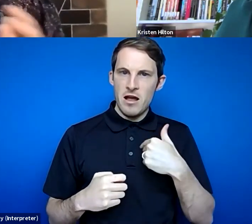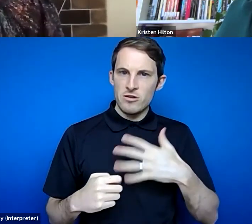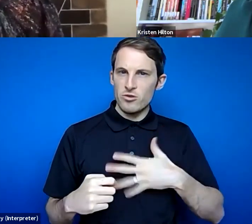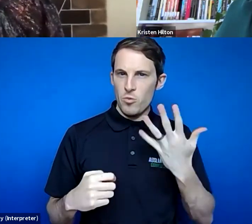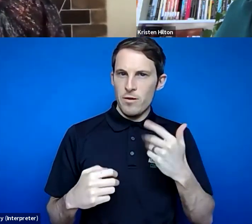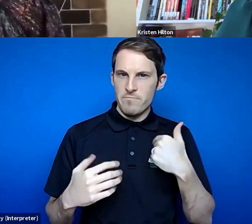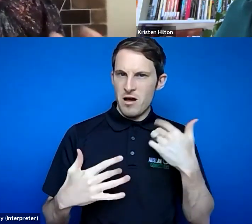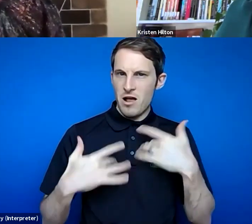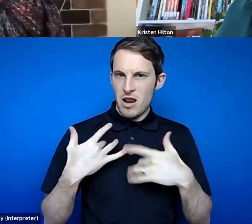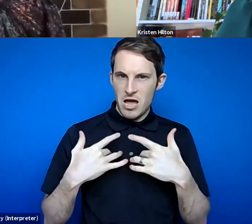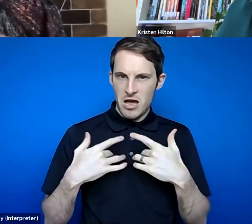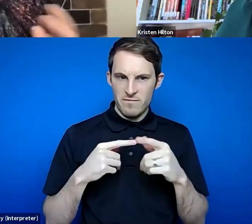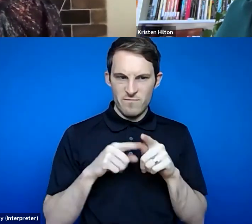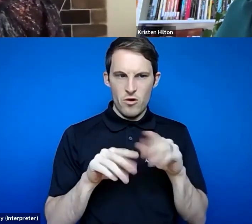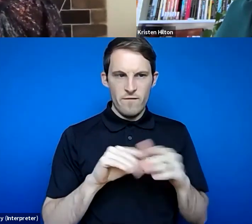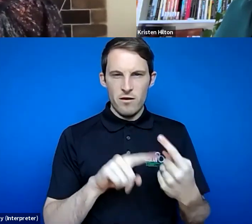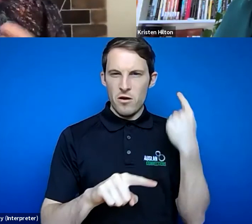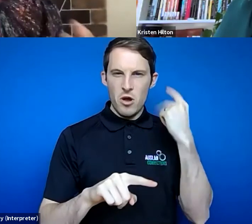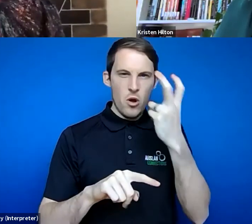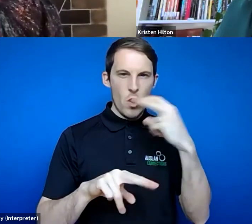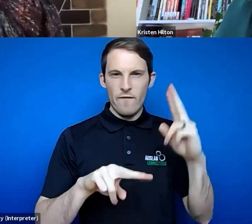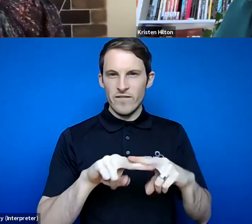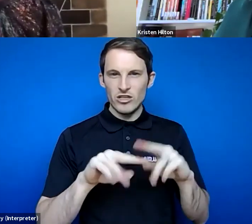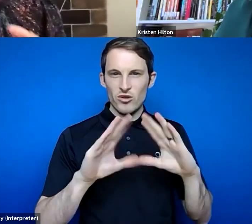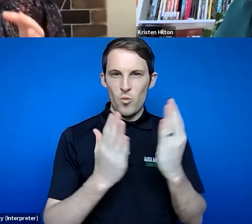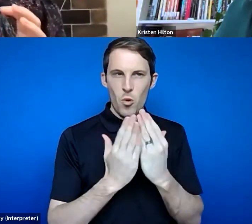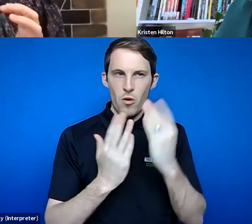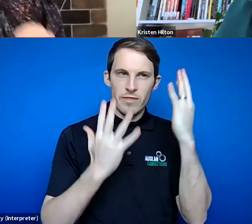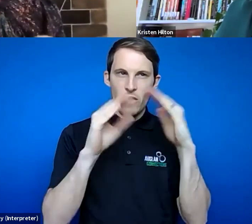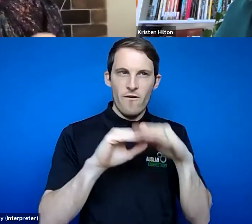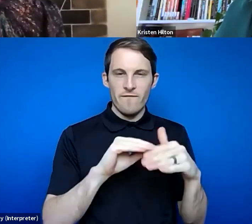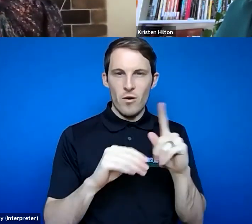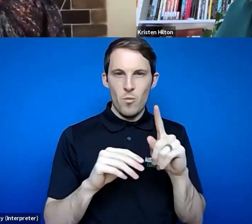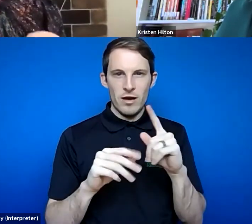old-fashioned world view about what it is to be a man." So I think this is going to